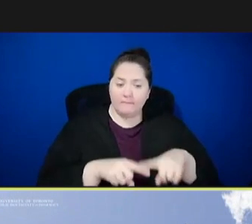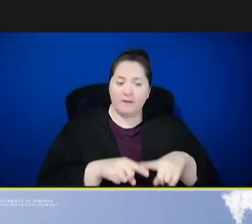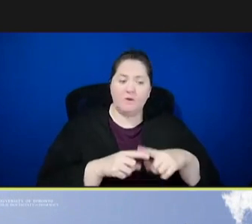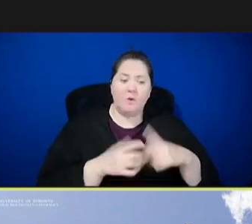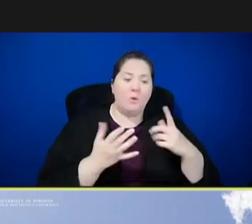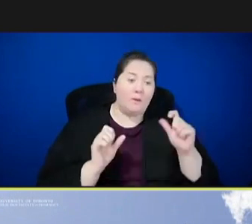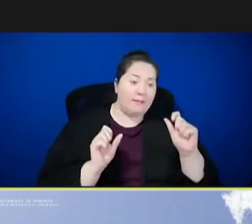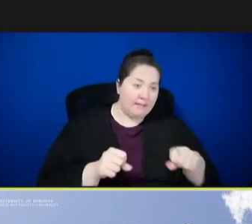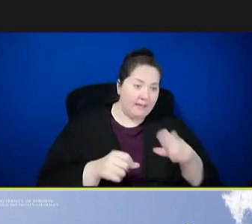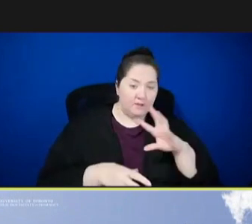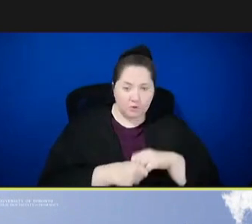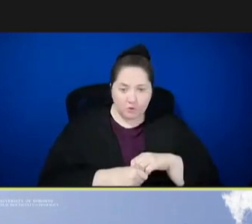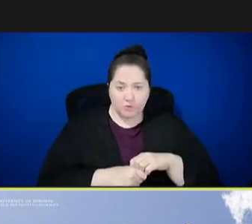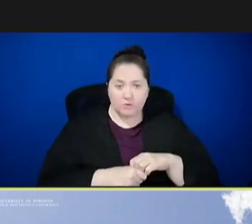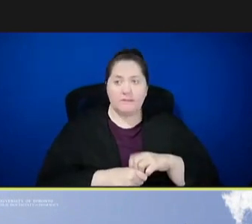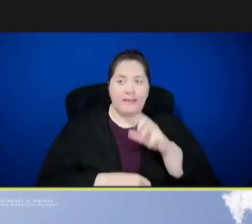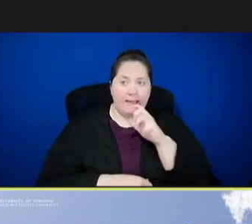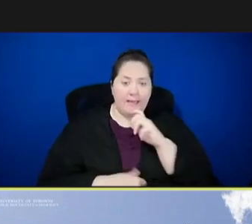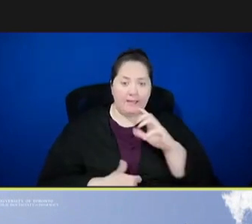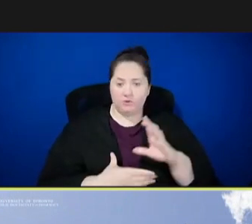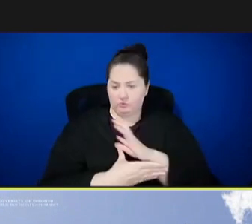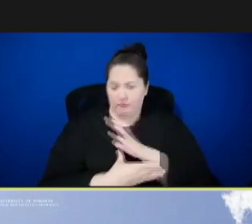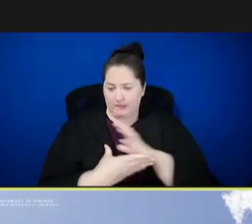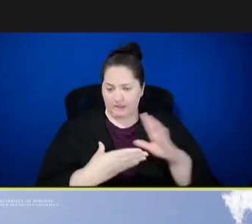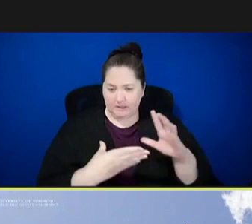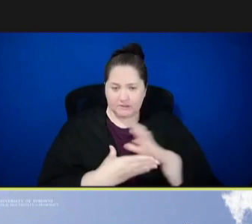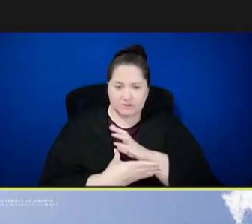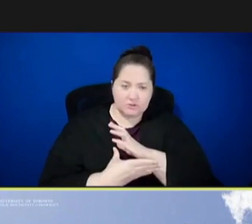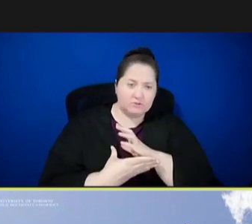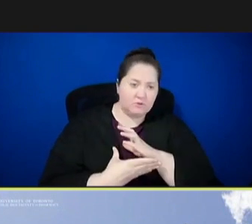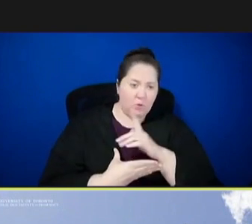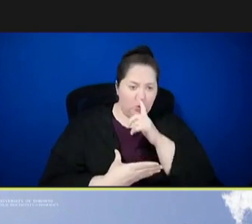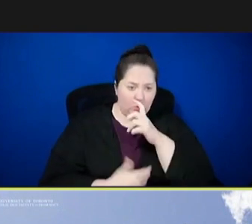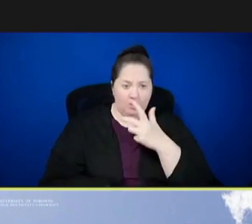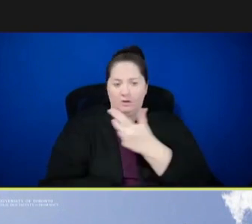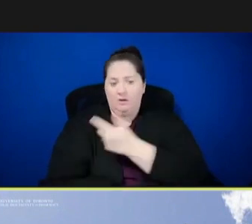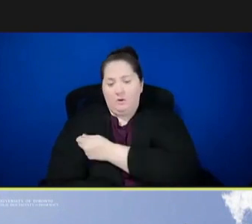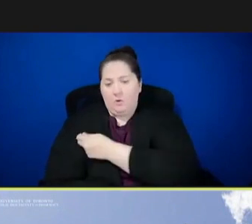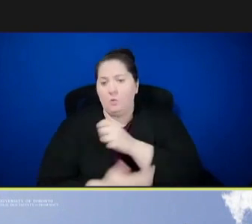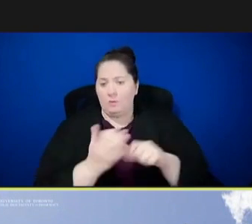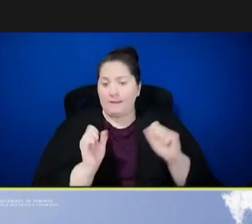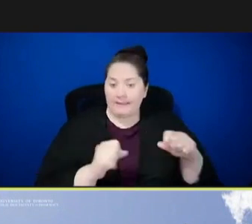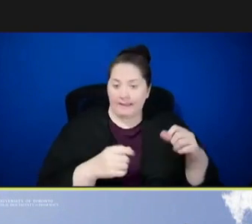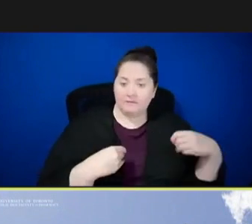include with the age ranges of the person that is being vaccinated and other factors as well.